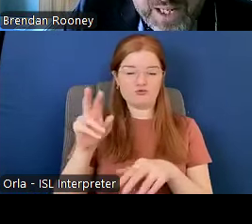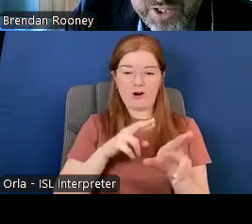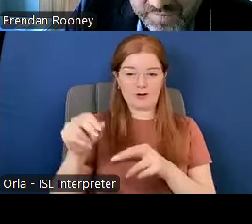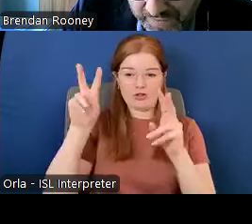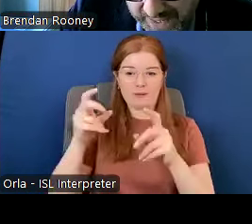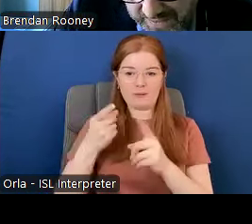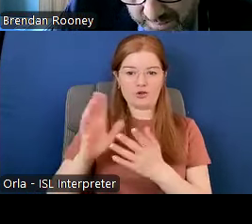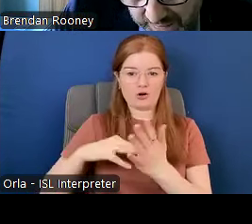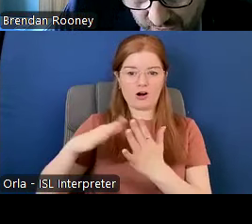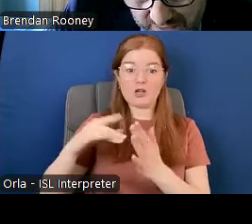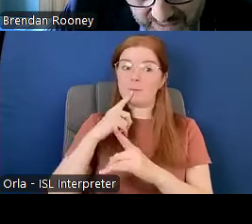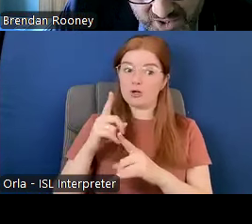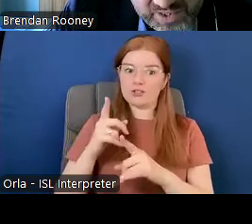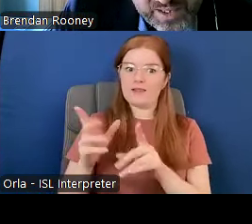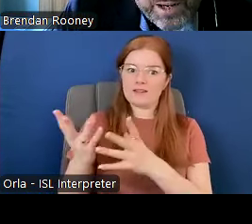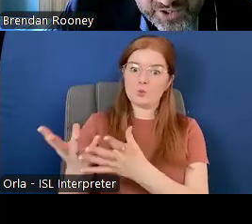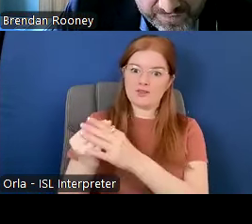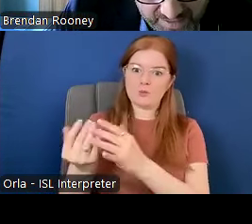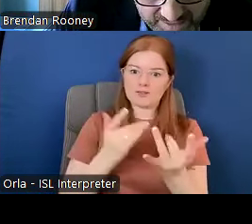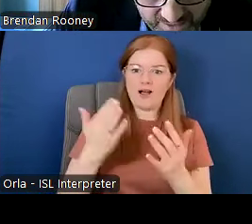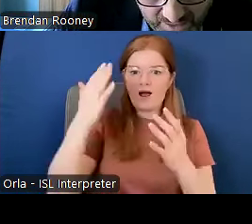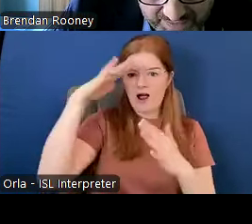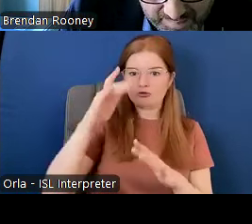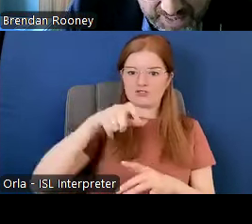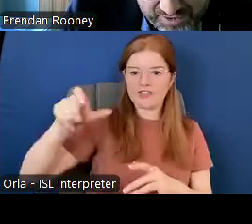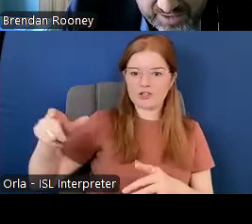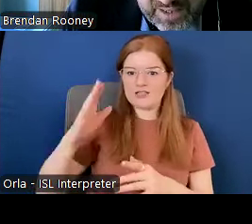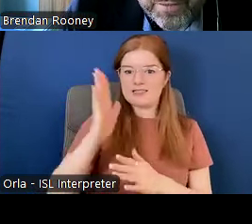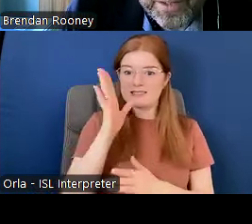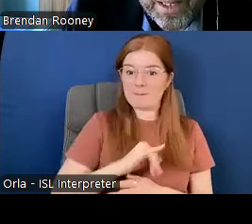occasion, flanked by the quintessentially Irish figures of St Patrick on the left and